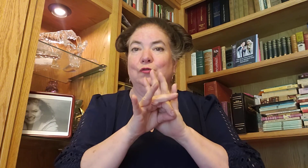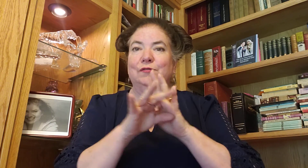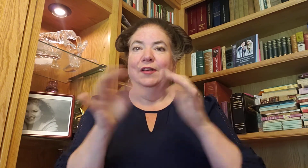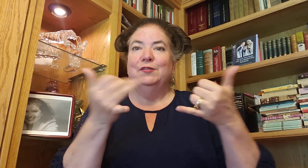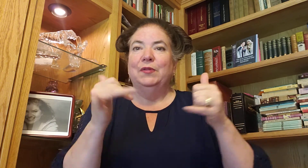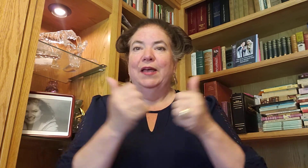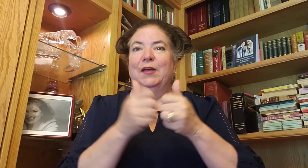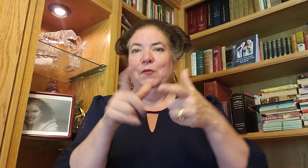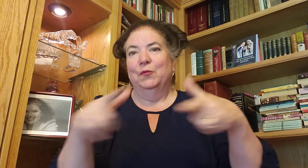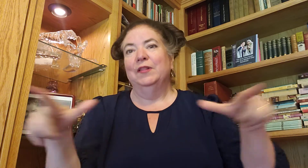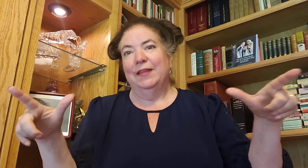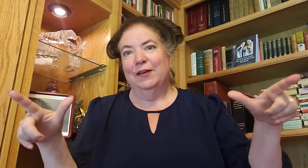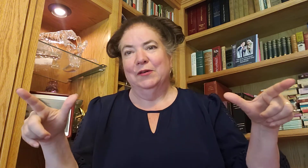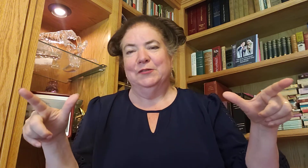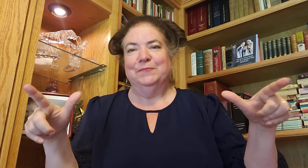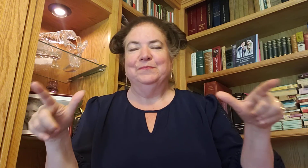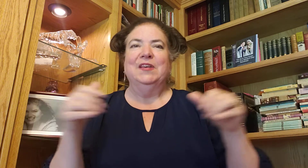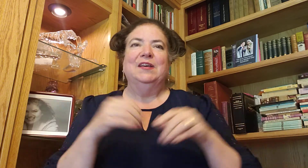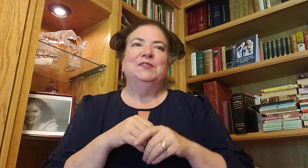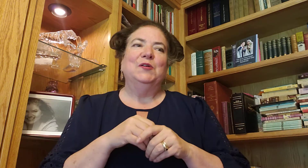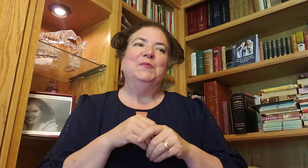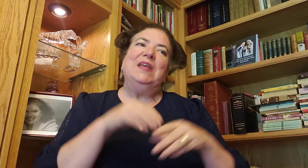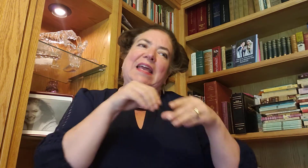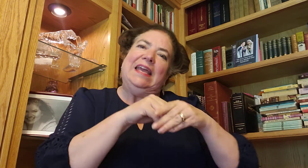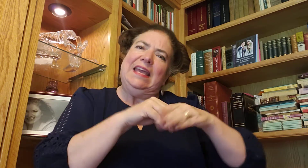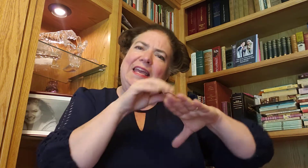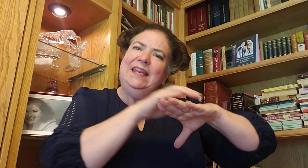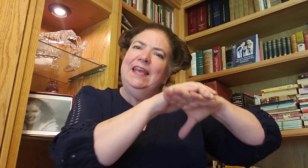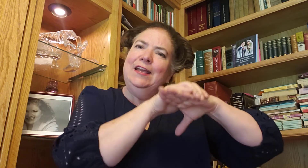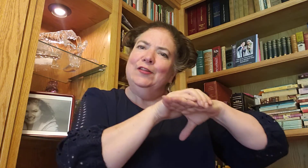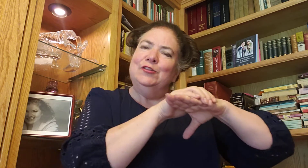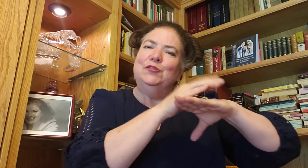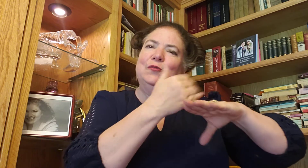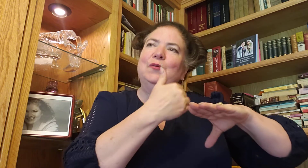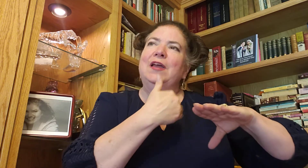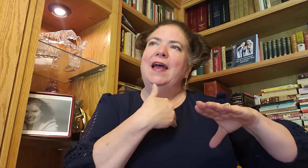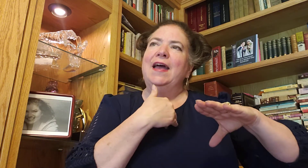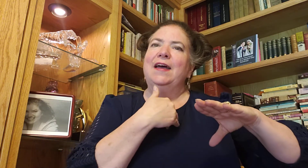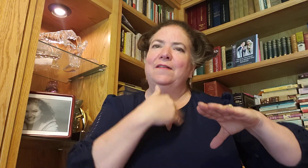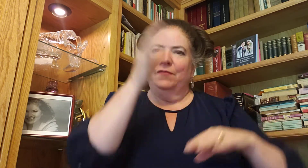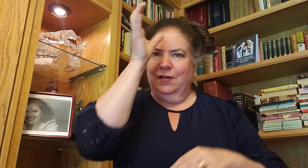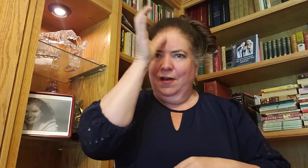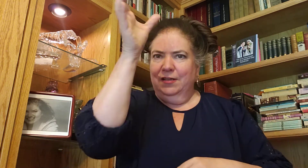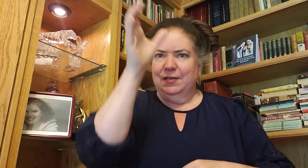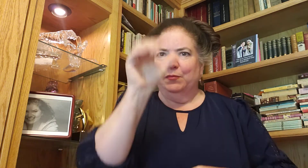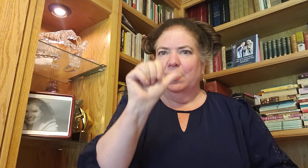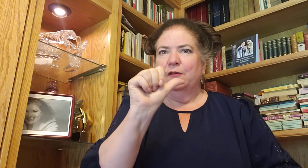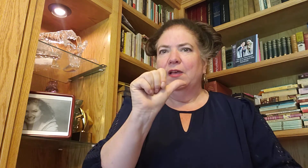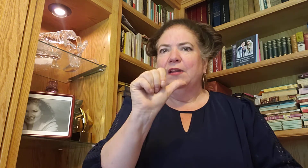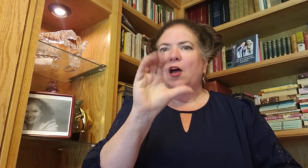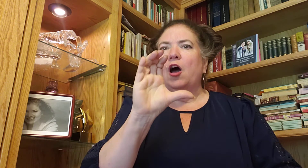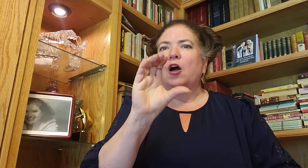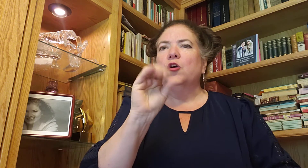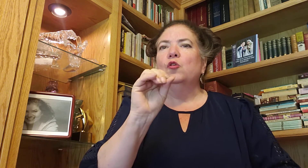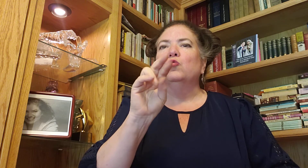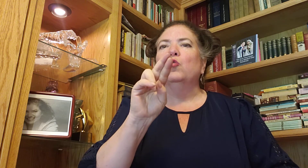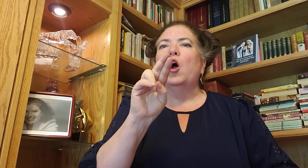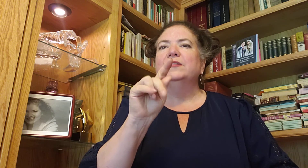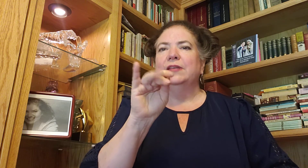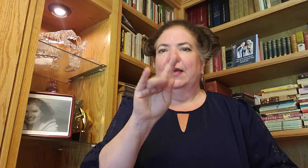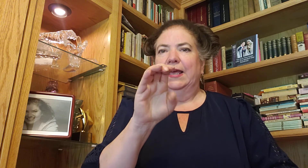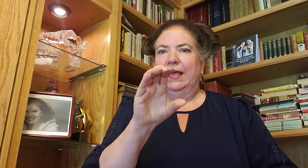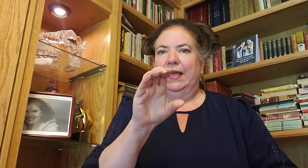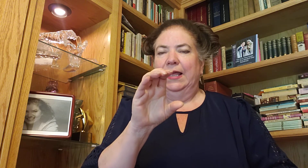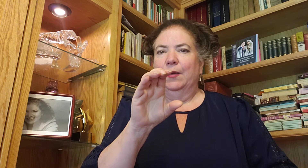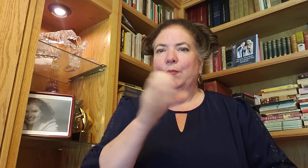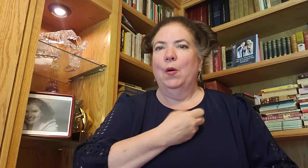it's playing with language. In English, we have the concept of an acrostic poem.